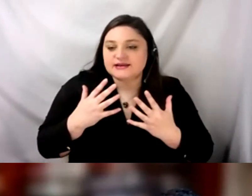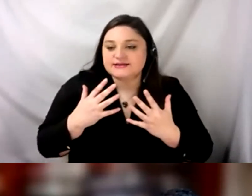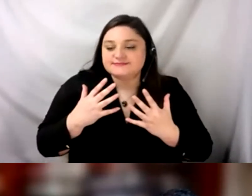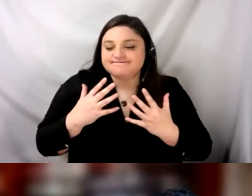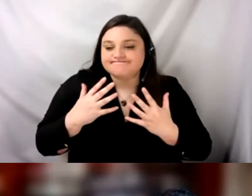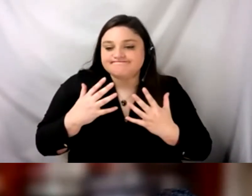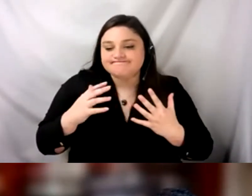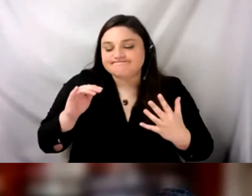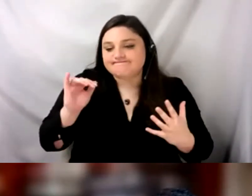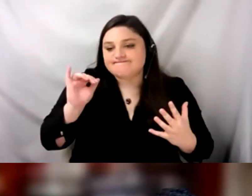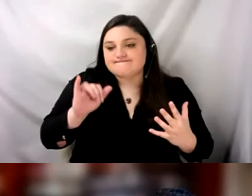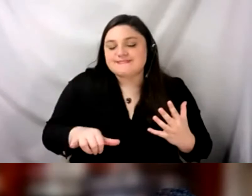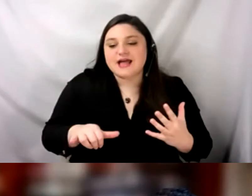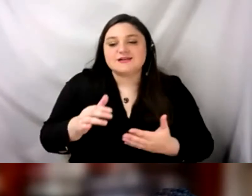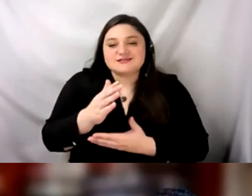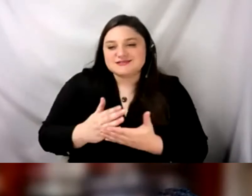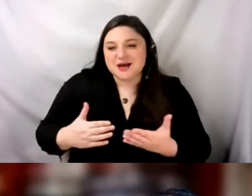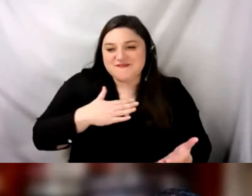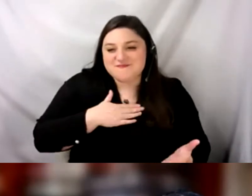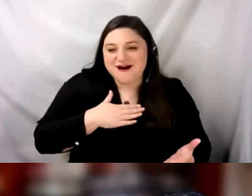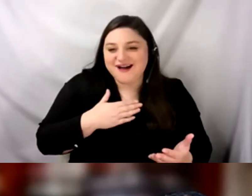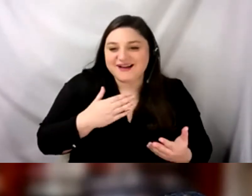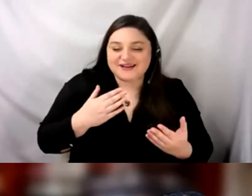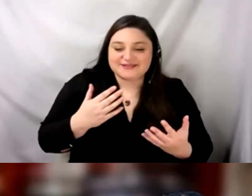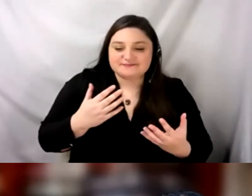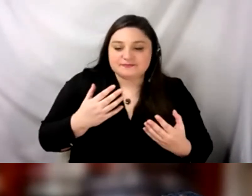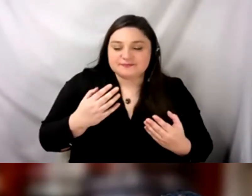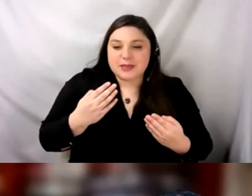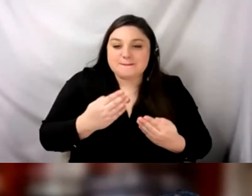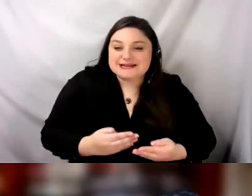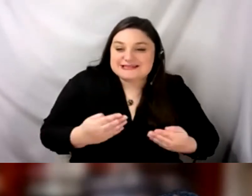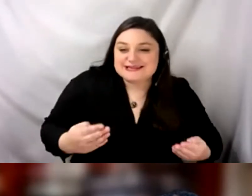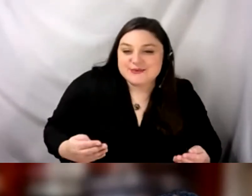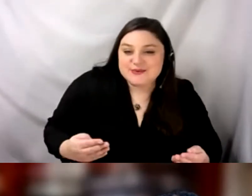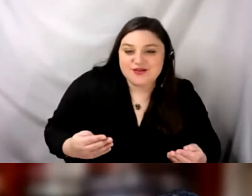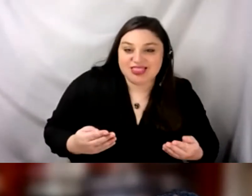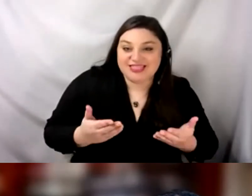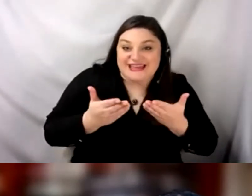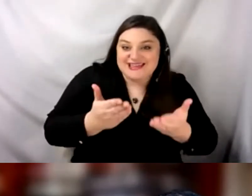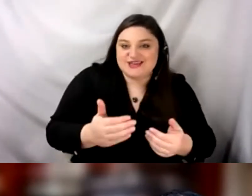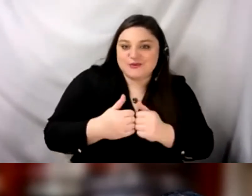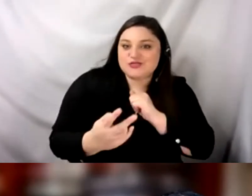the storage belongs to the cultural group. I just want to notify